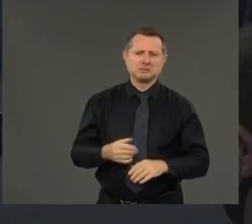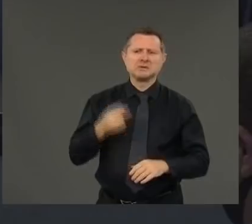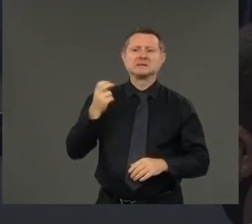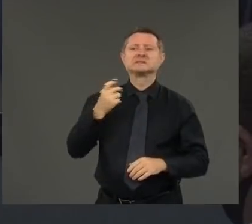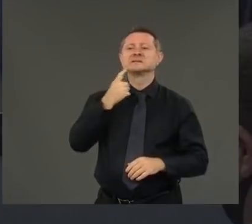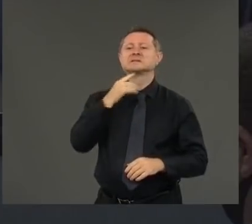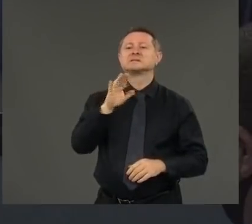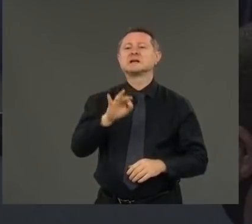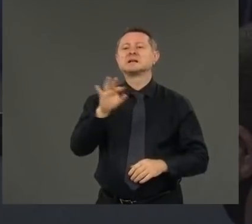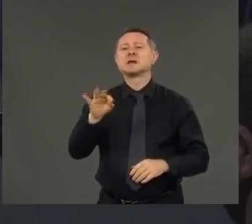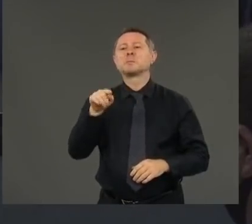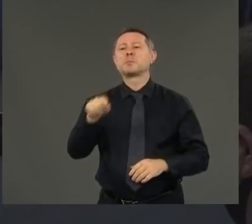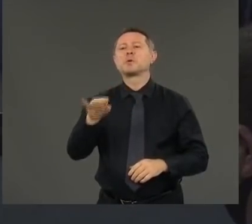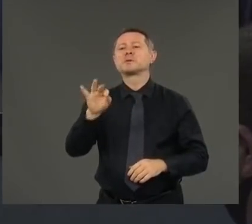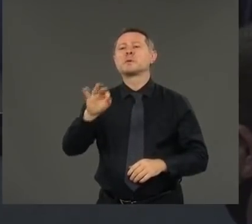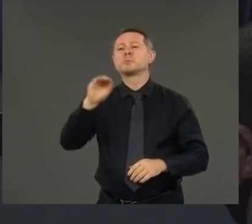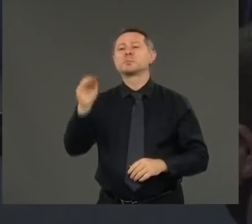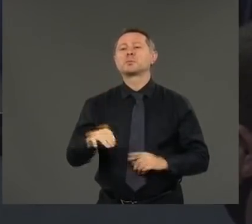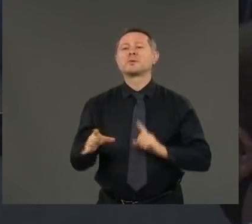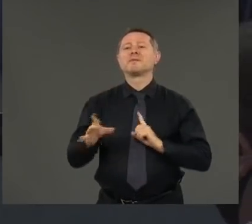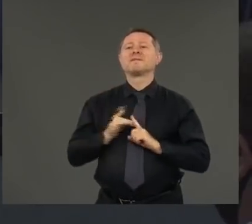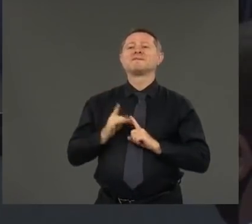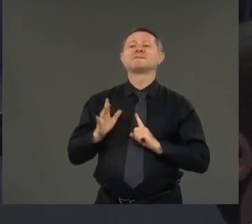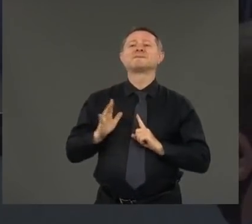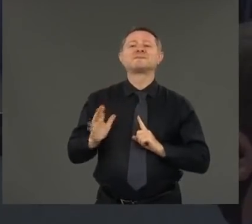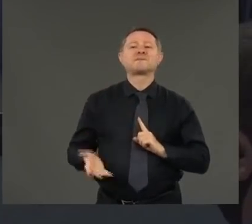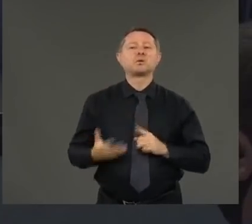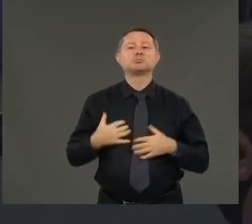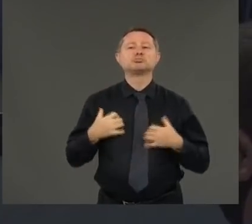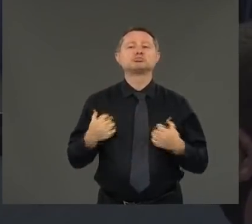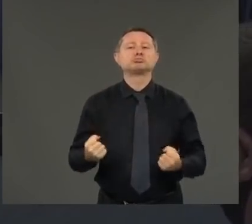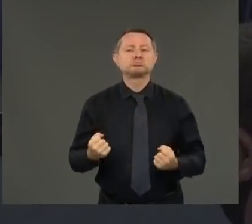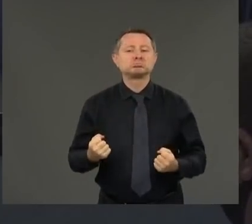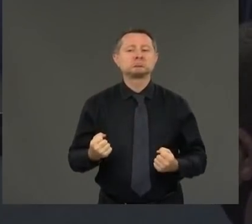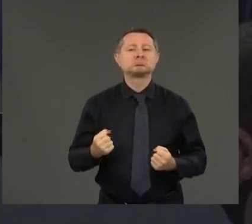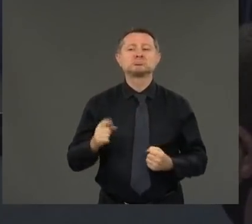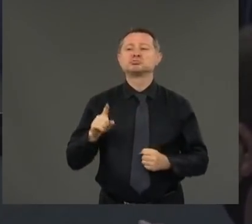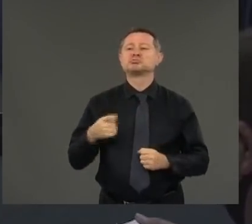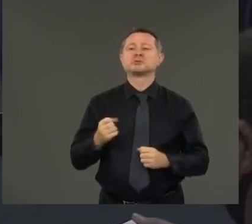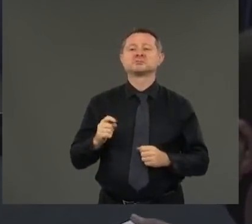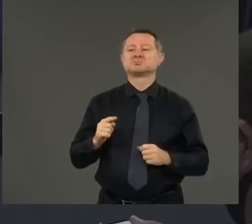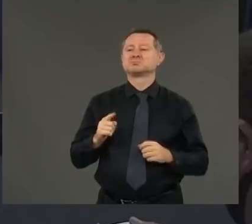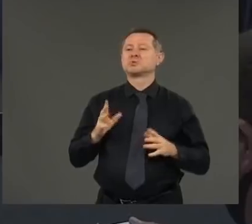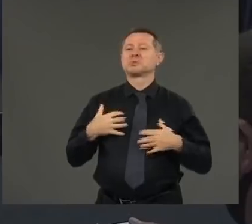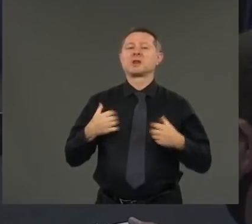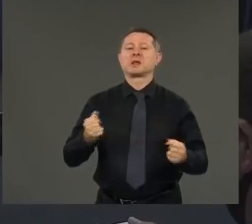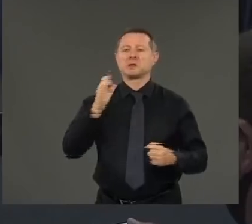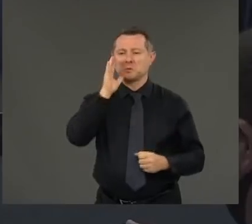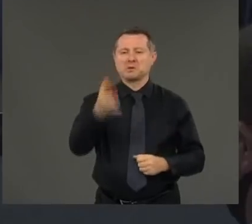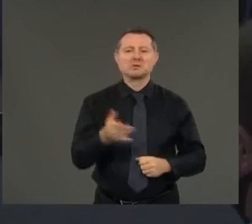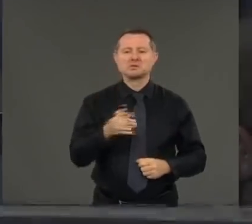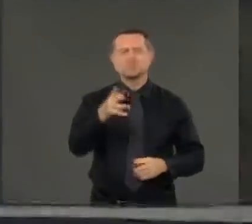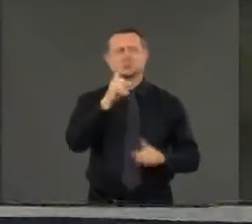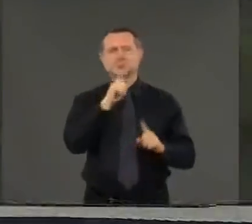LONGER AS LETHAL AS IT WAS WHEN IT TARGETED NEW YORK. HE INDICATES THAT 99.9% OF THE